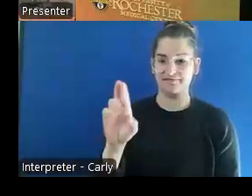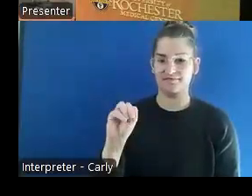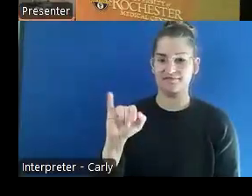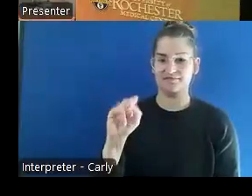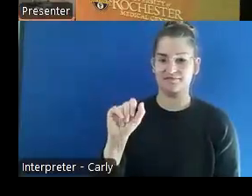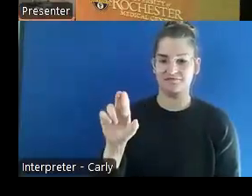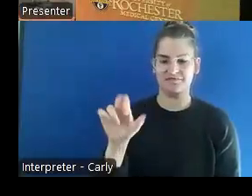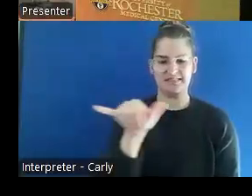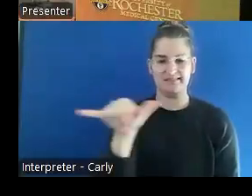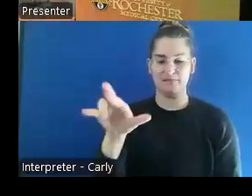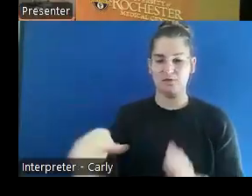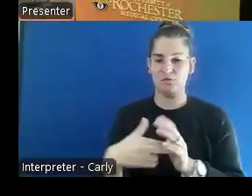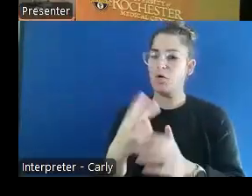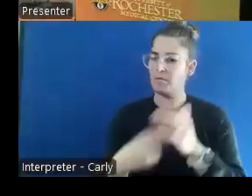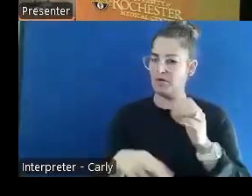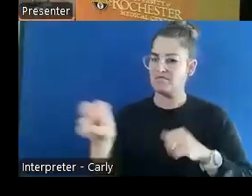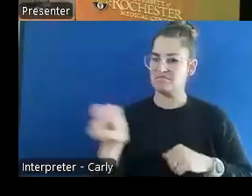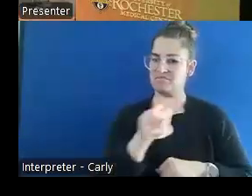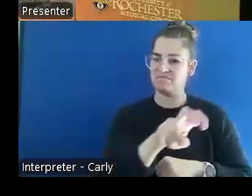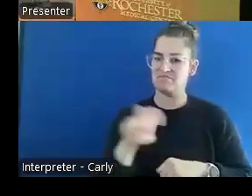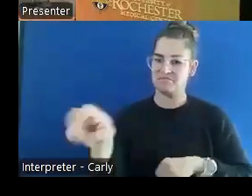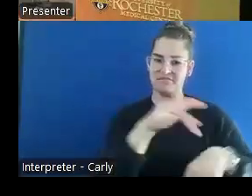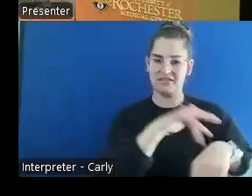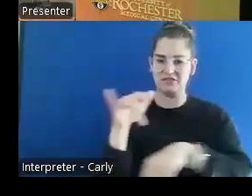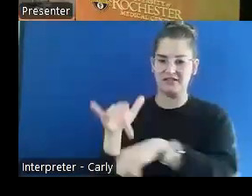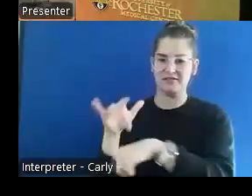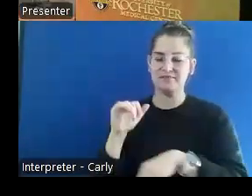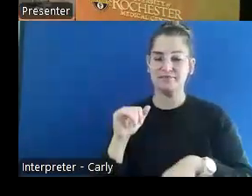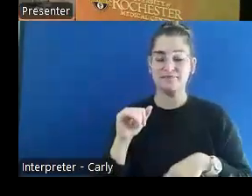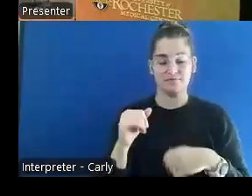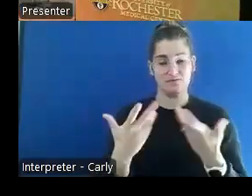in both settings so you know we've been doing a lot of collaboration and I think that I can